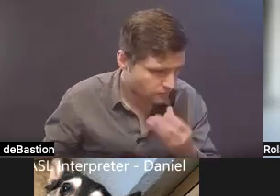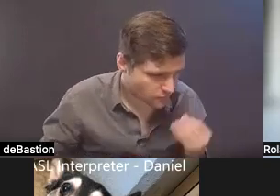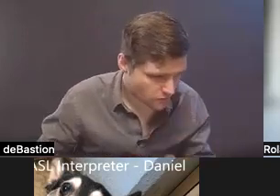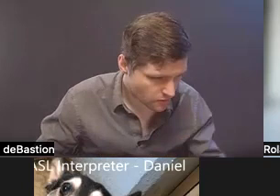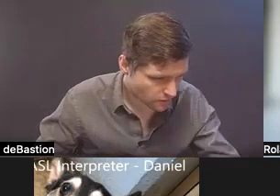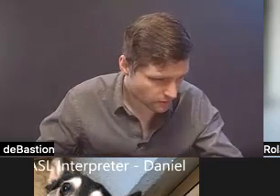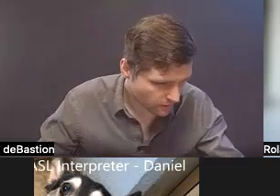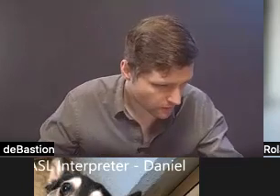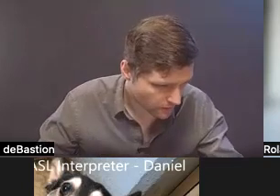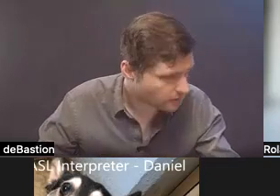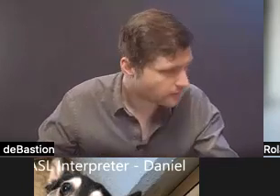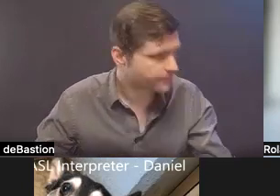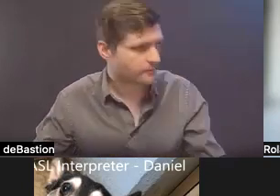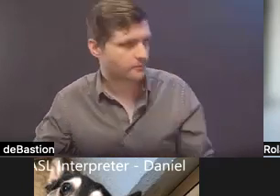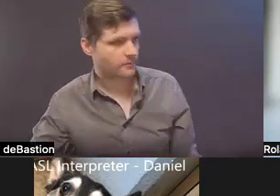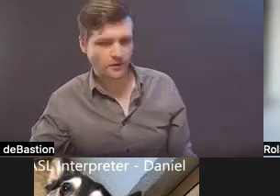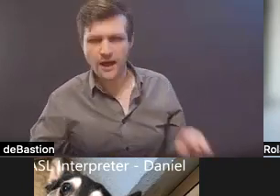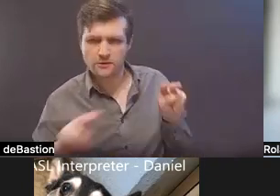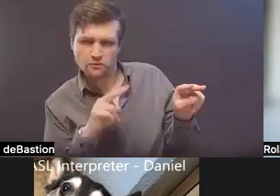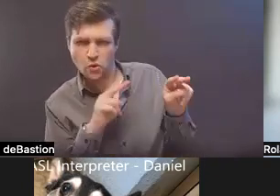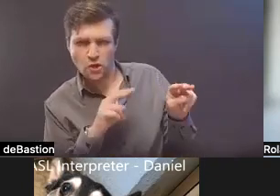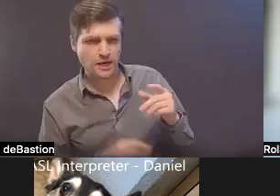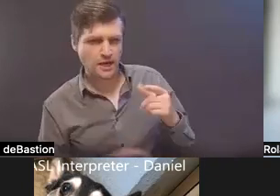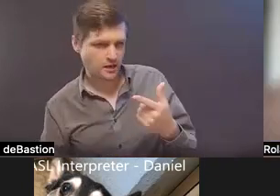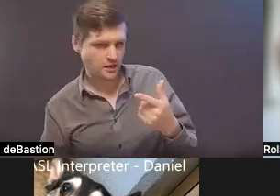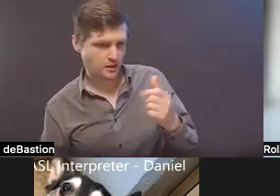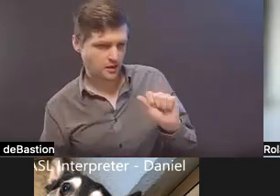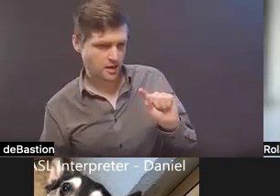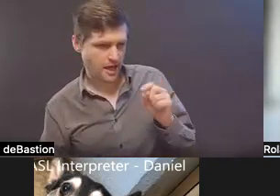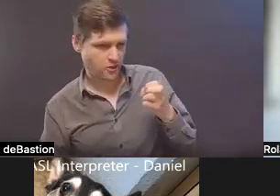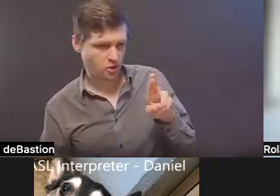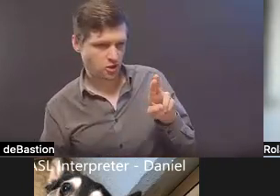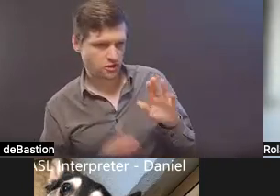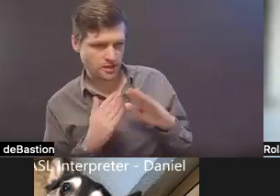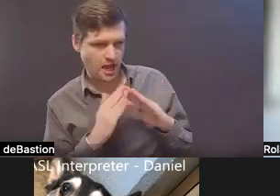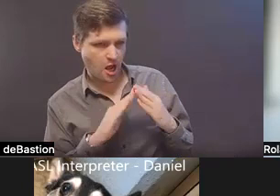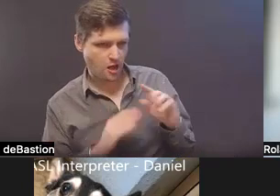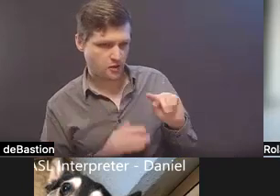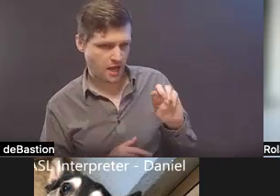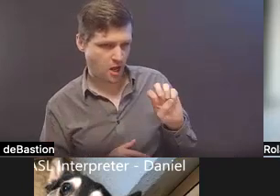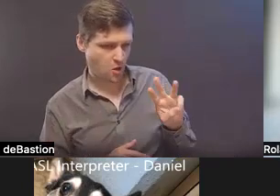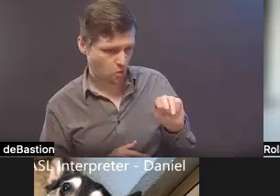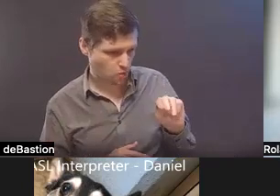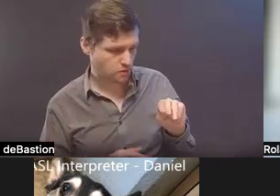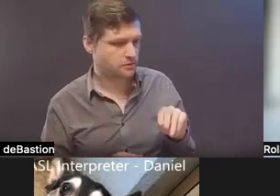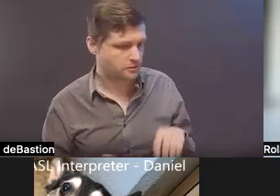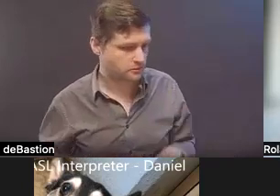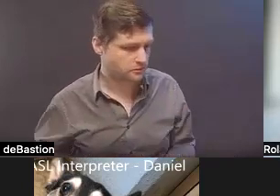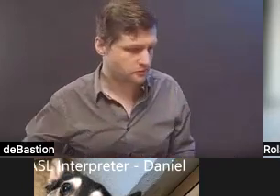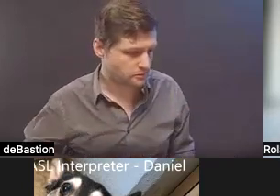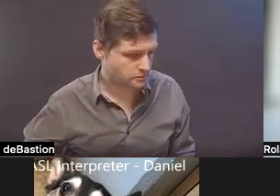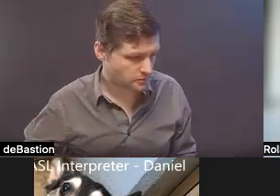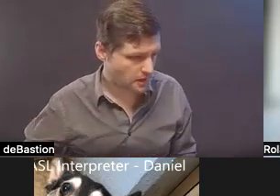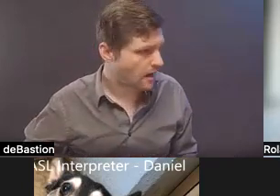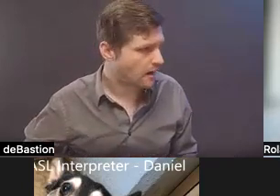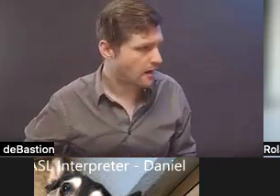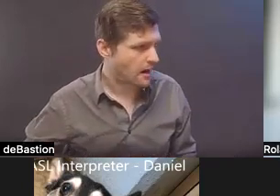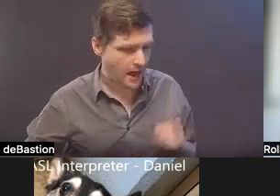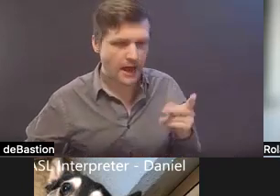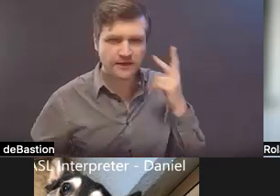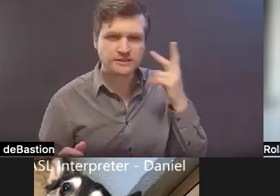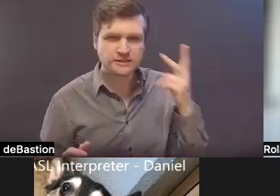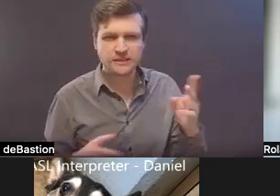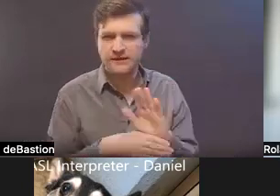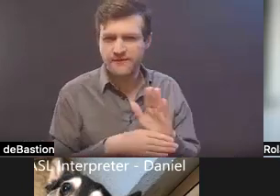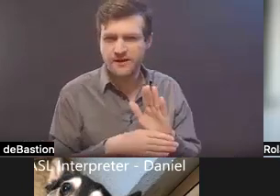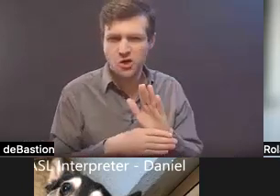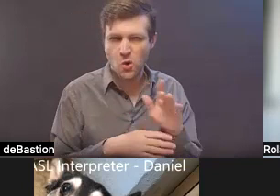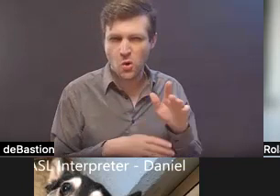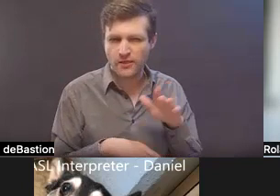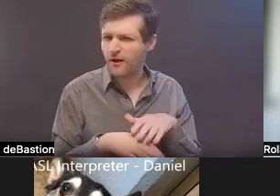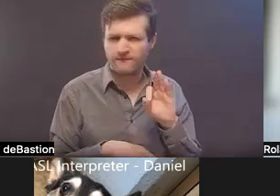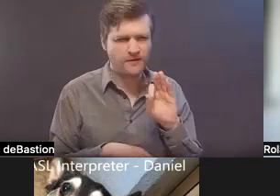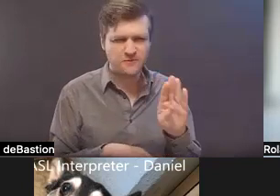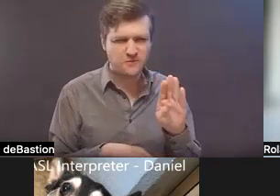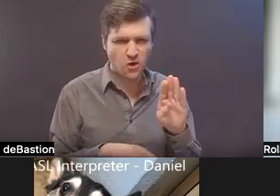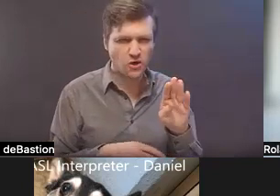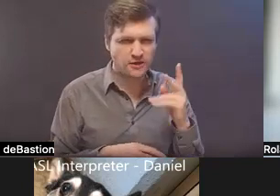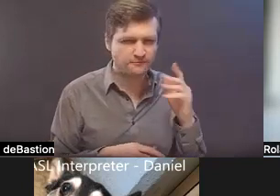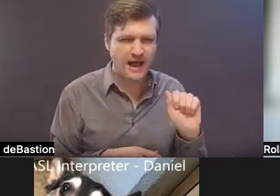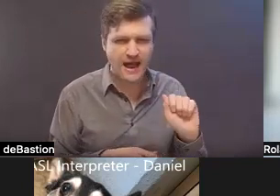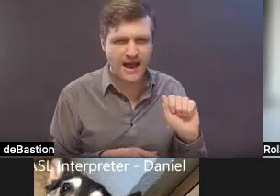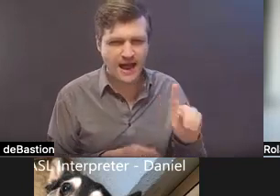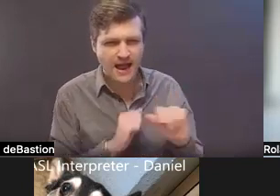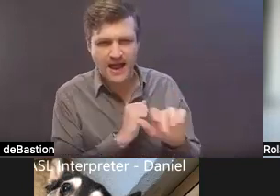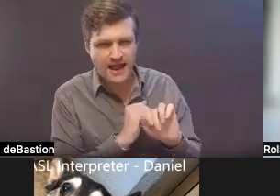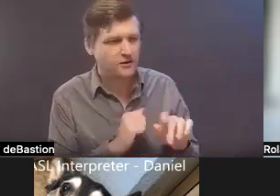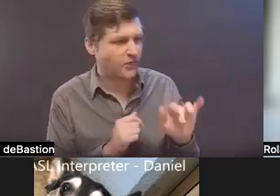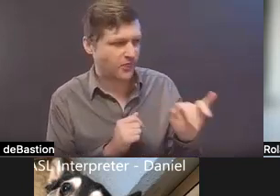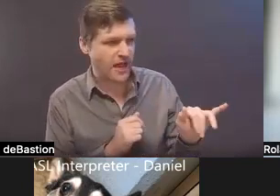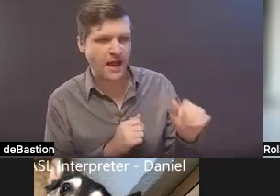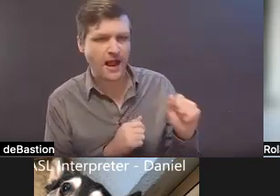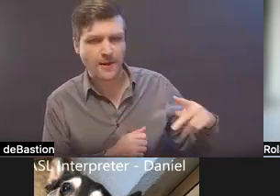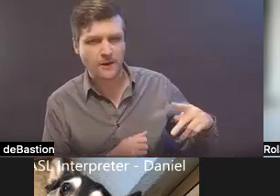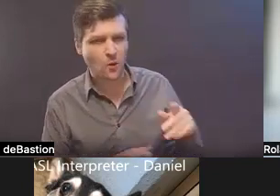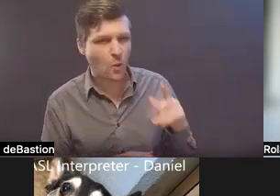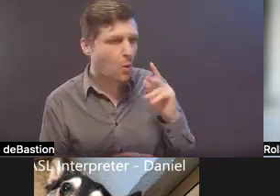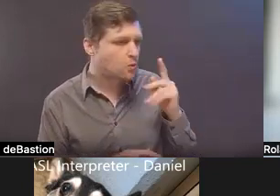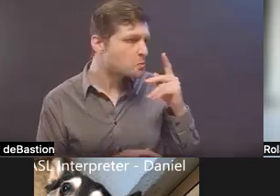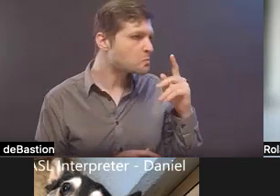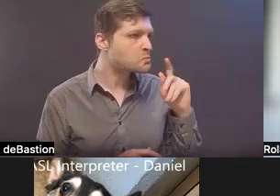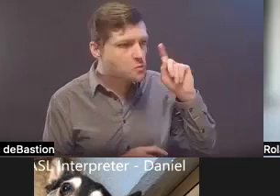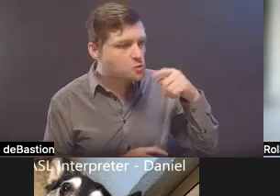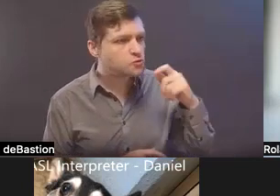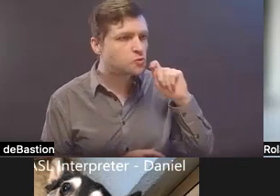Lacey: Beautiful. I was looking at Gather Town. I am seeing a video that I found on Facebook about